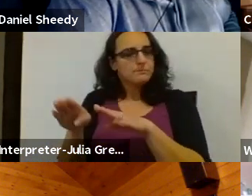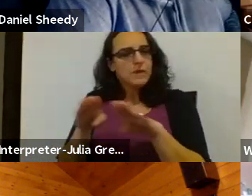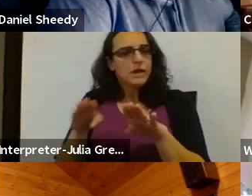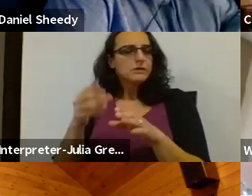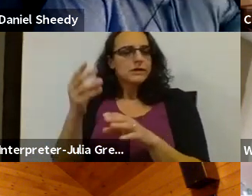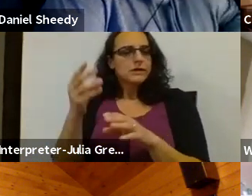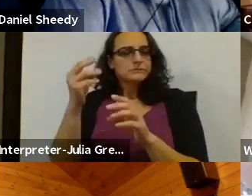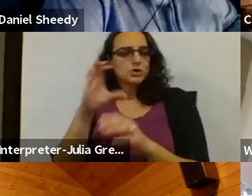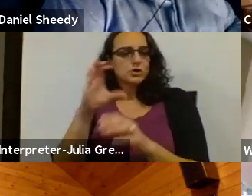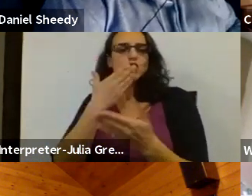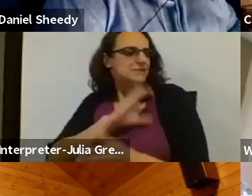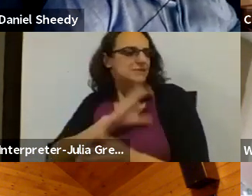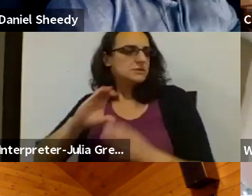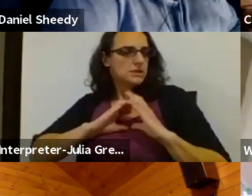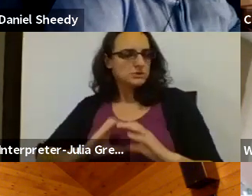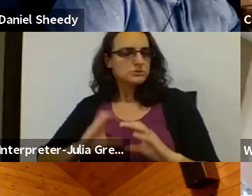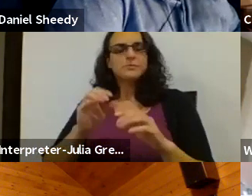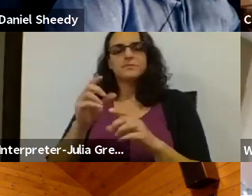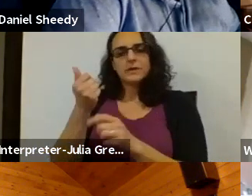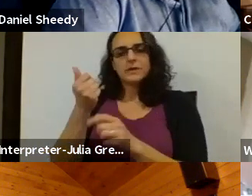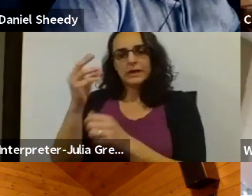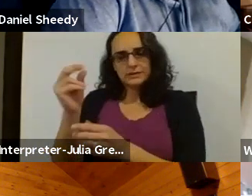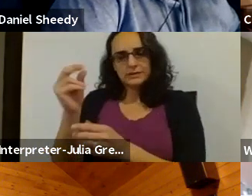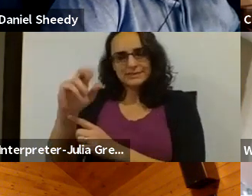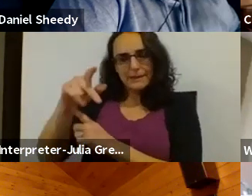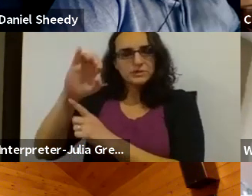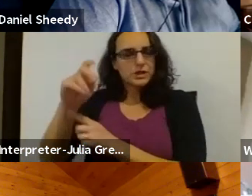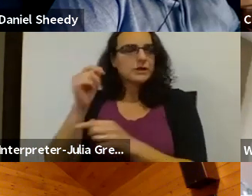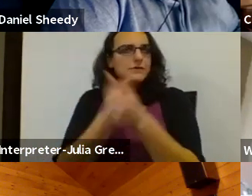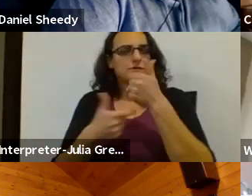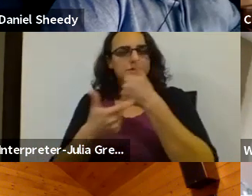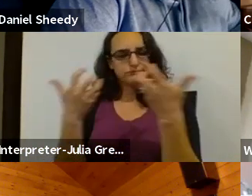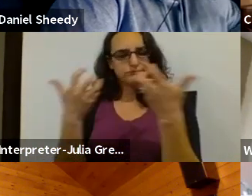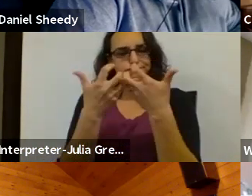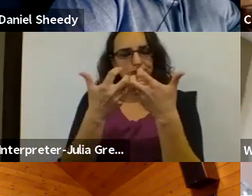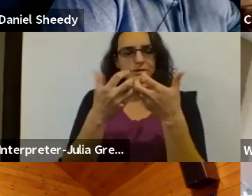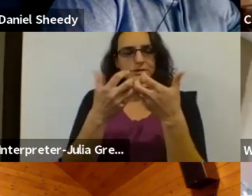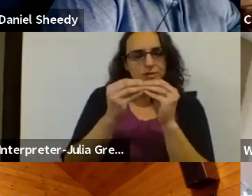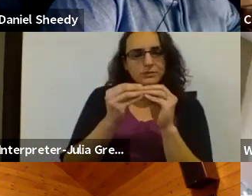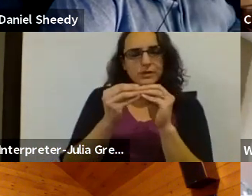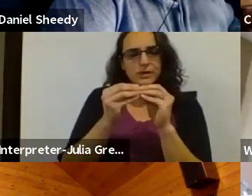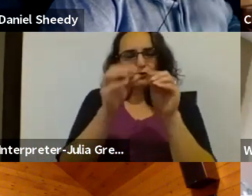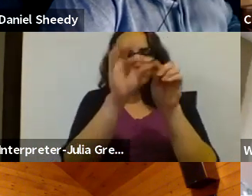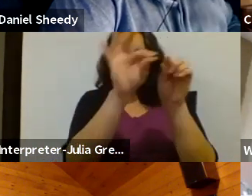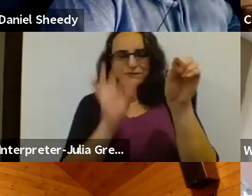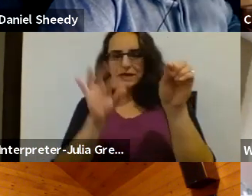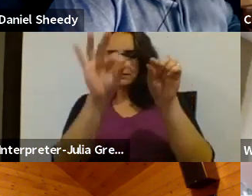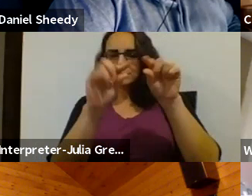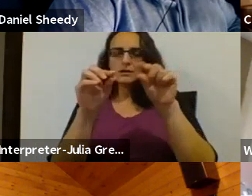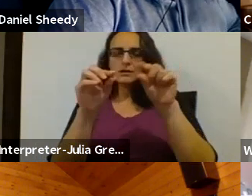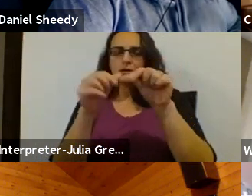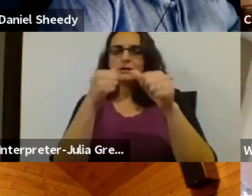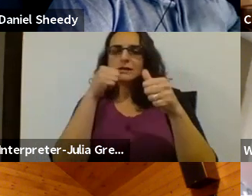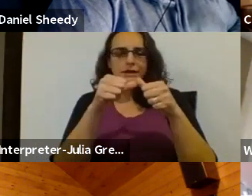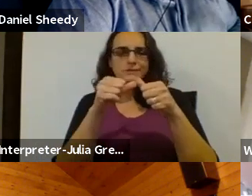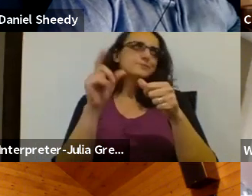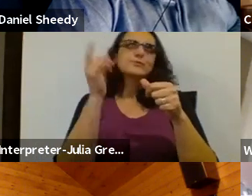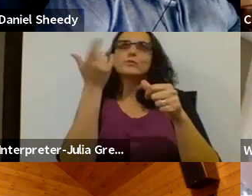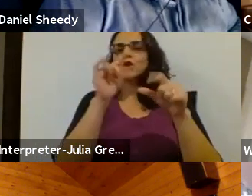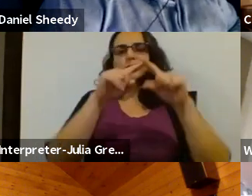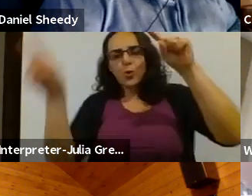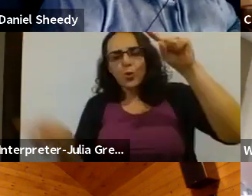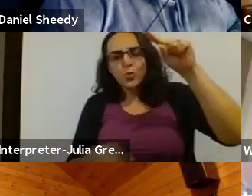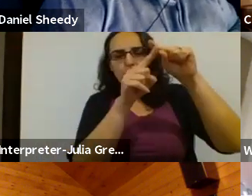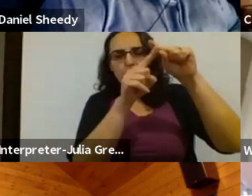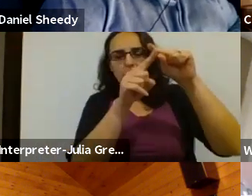Zoe Duran: They every time that they meet a certain threshold, they reveal letters on a wheel of fortune style phrase bulletin board and once the phrase was completely uncovered.